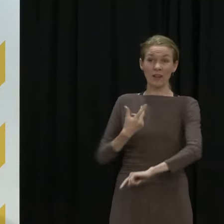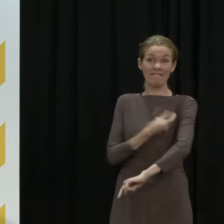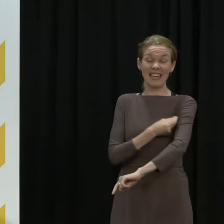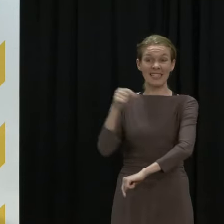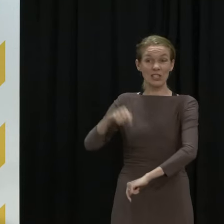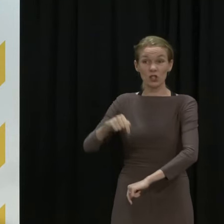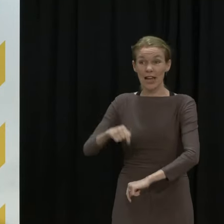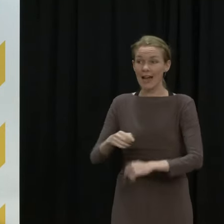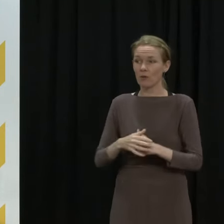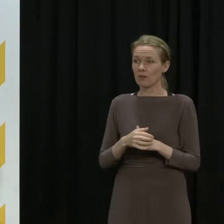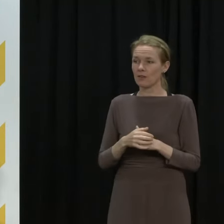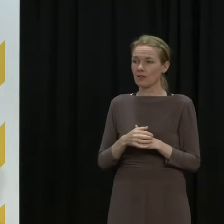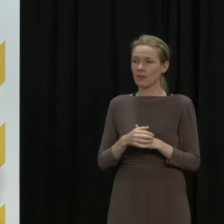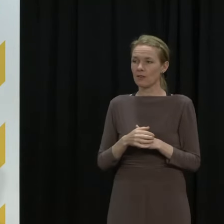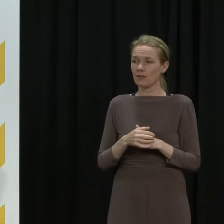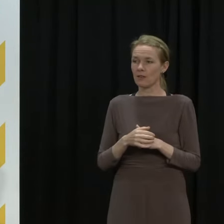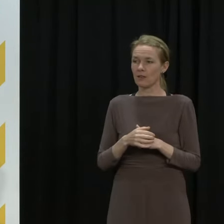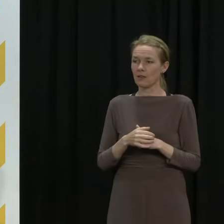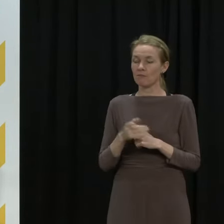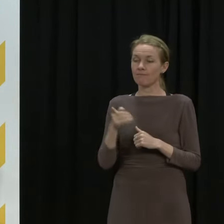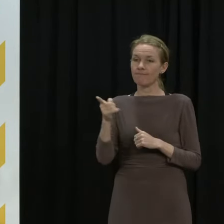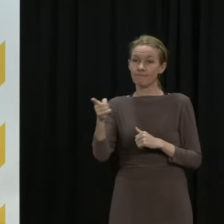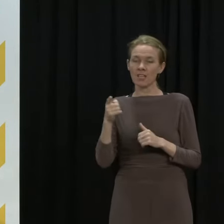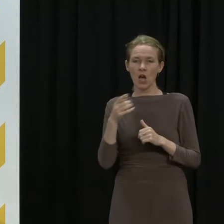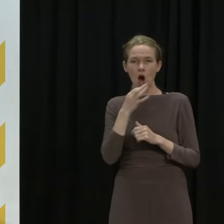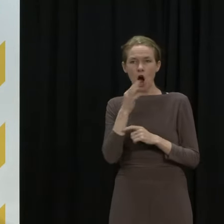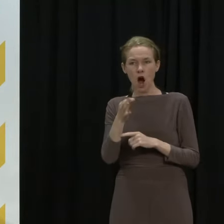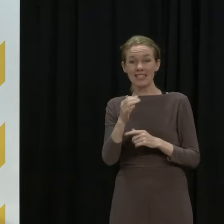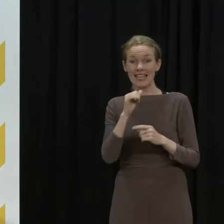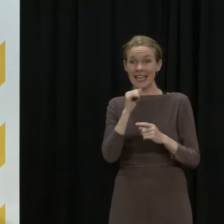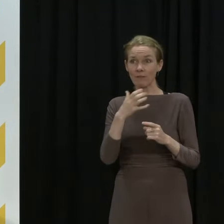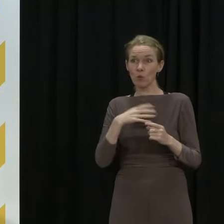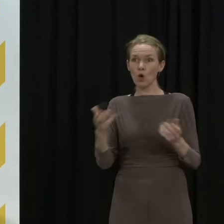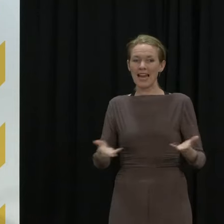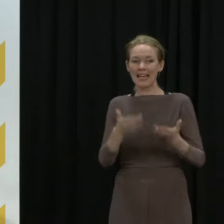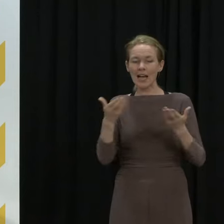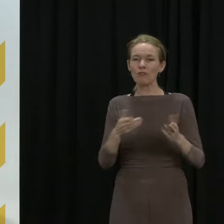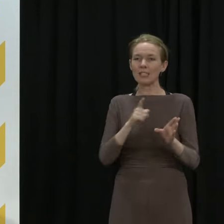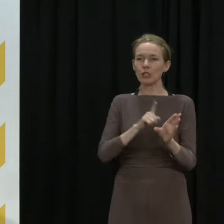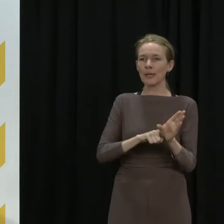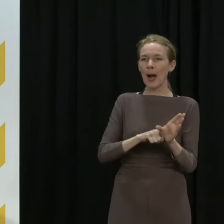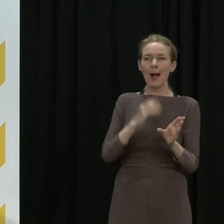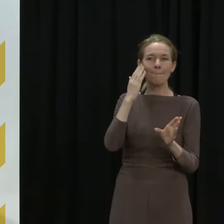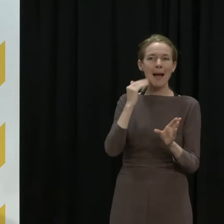It's not necessarily that people are staunchly anti- vaccination but there is a degree of comfort that they have at the moment that they feel they don't need a